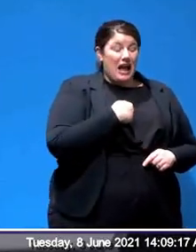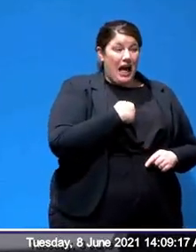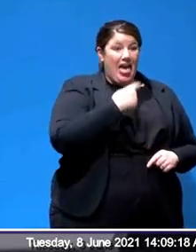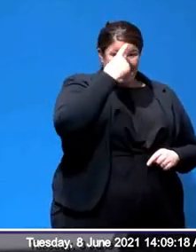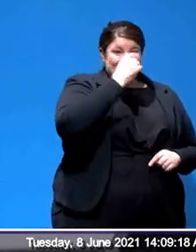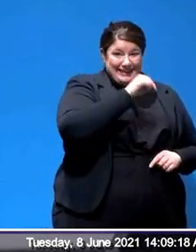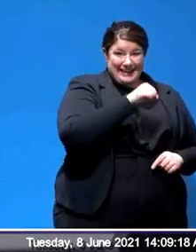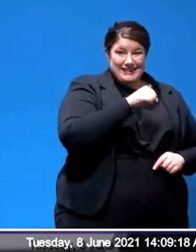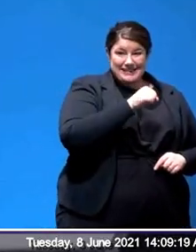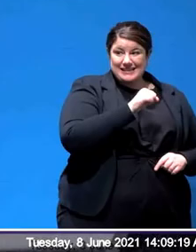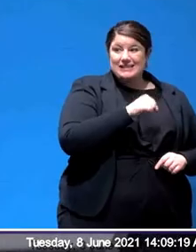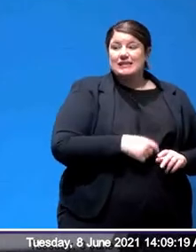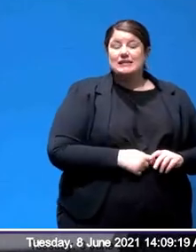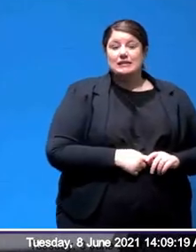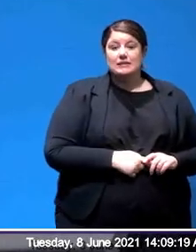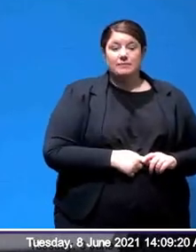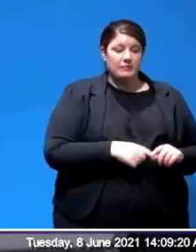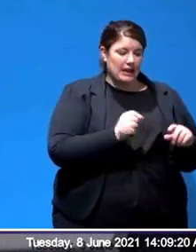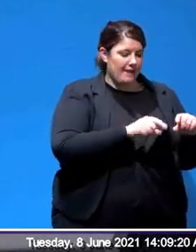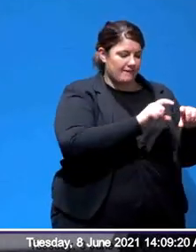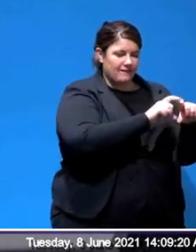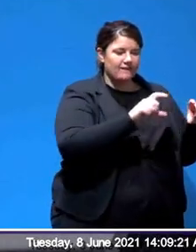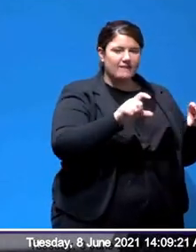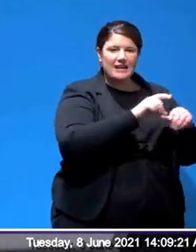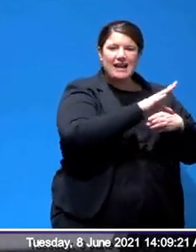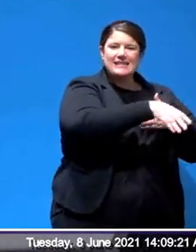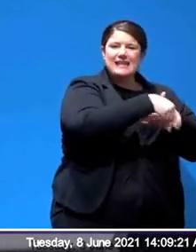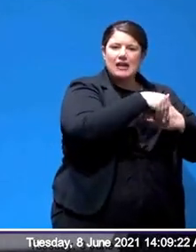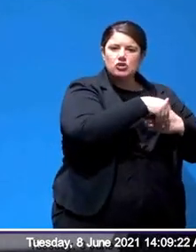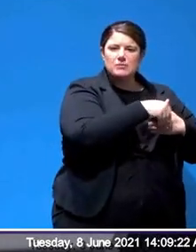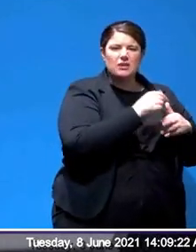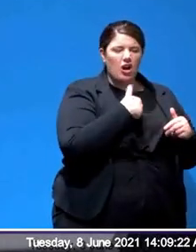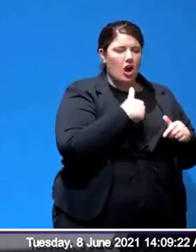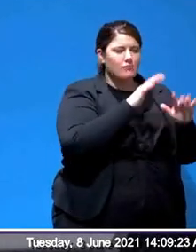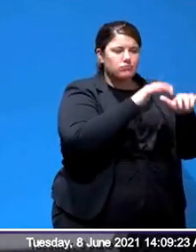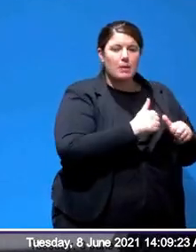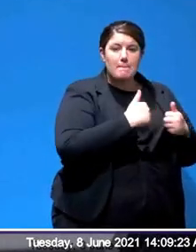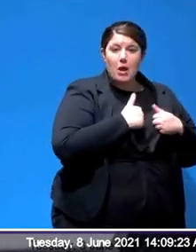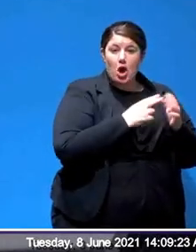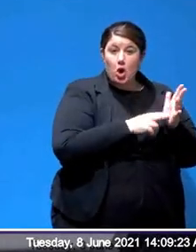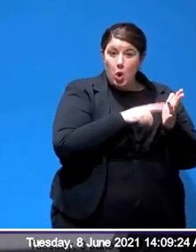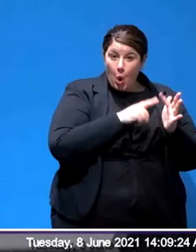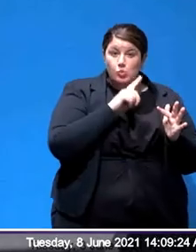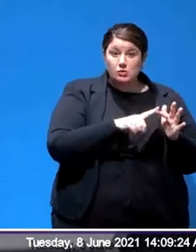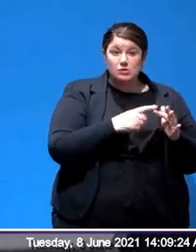My journal entry, if there's an attachment, that would confirm. I would have made an entry.